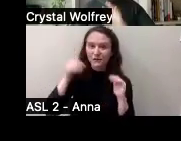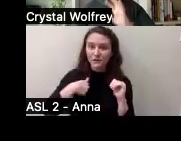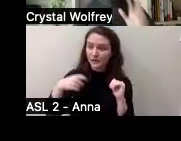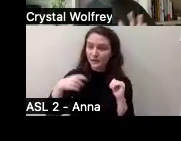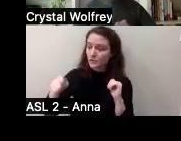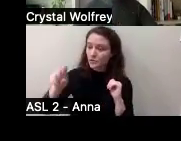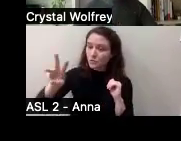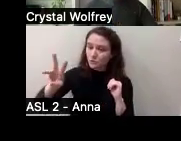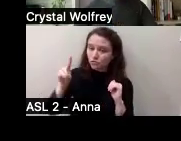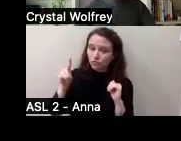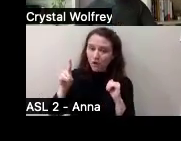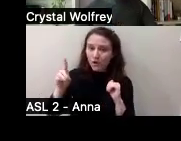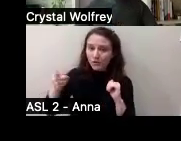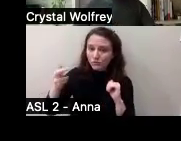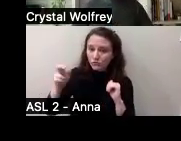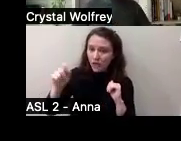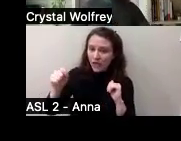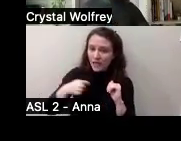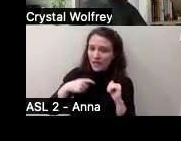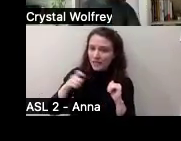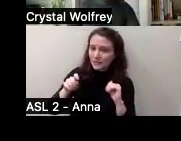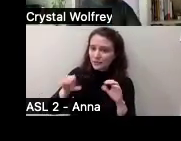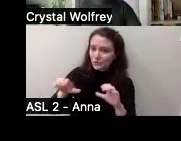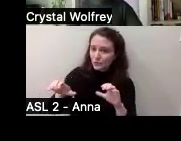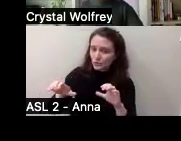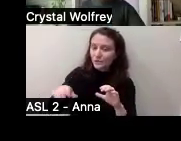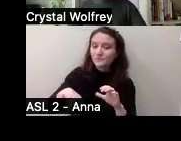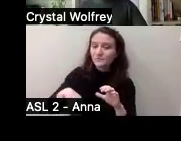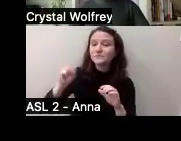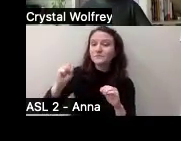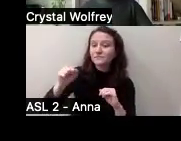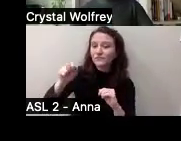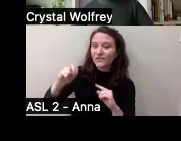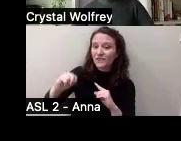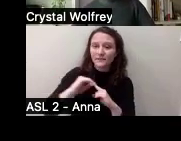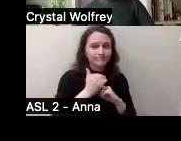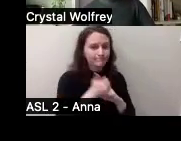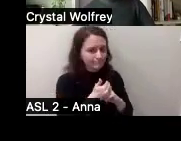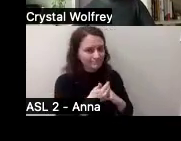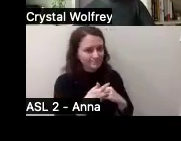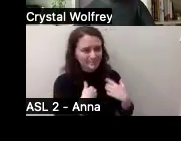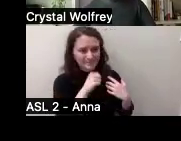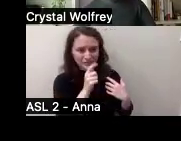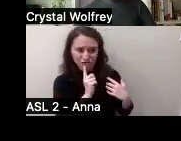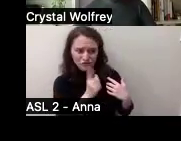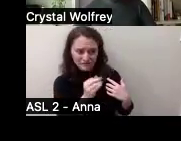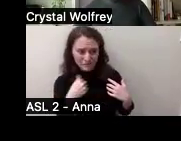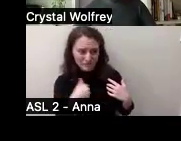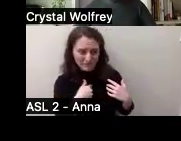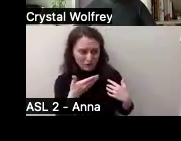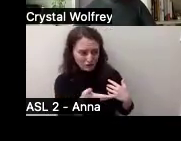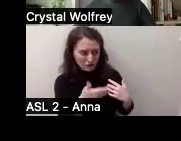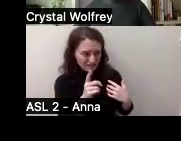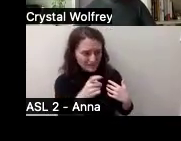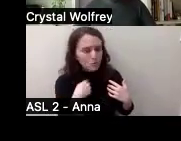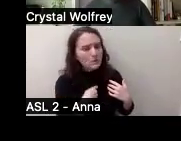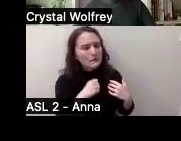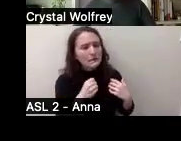What do I need to do? So I'm going to read Sean's. He said he would say, "I'm not sure if we are at that point yet. We can consider some options here.